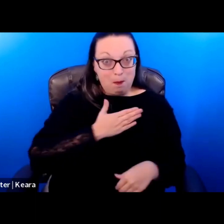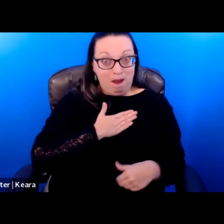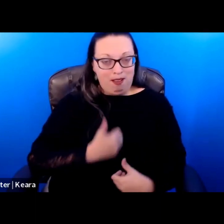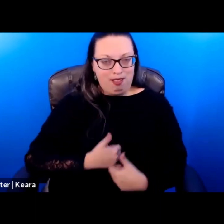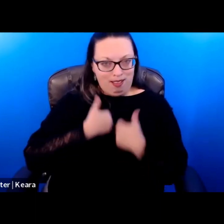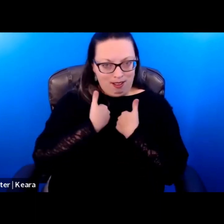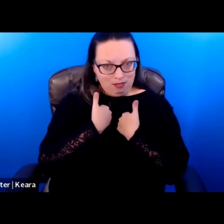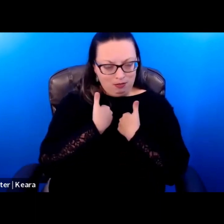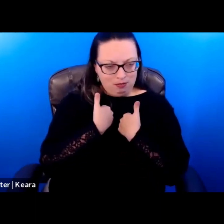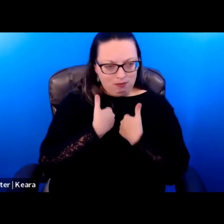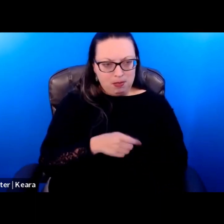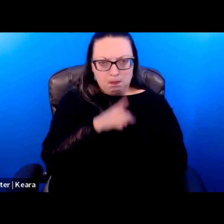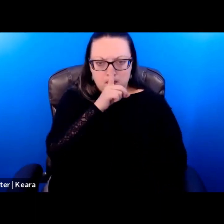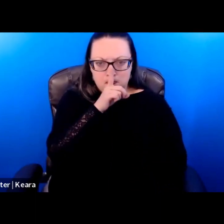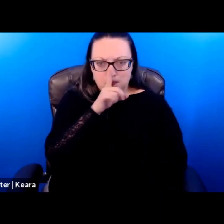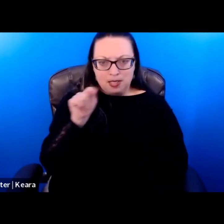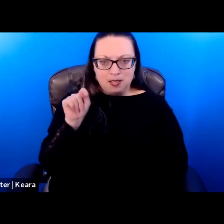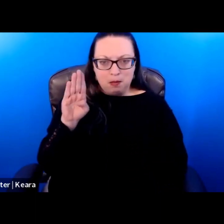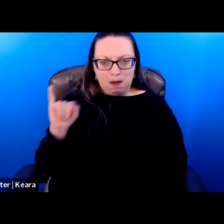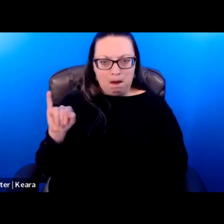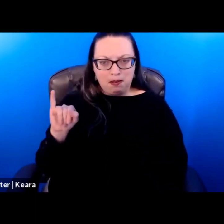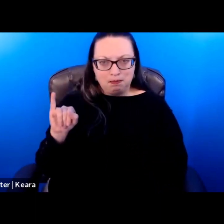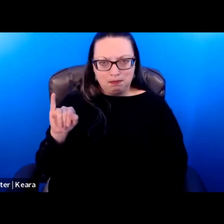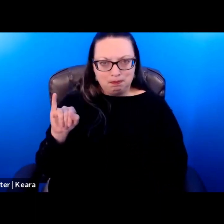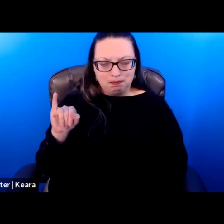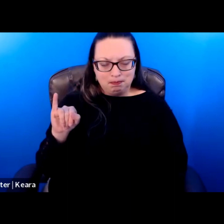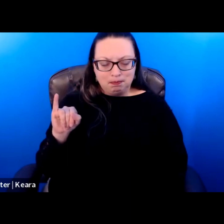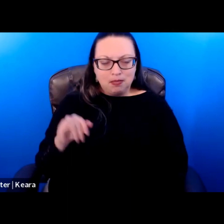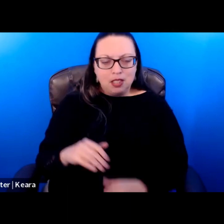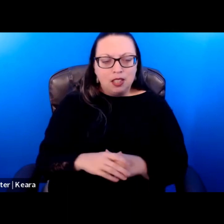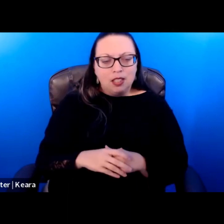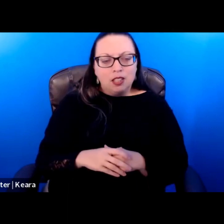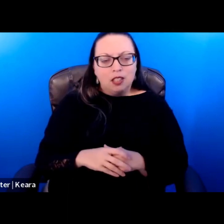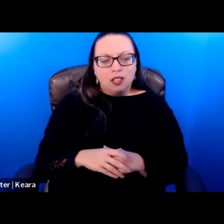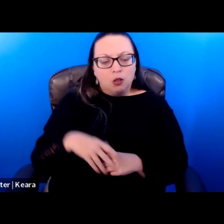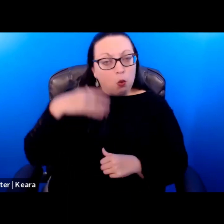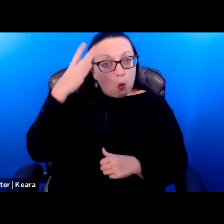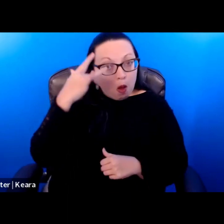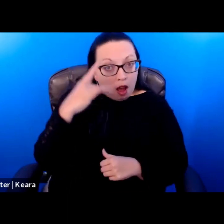in TBI was not mentioned one time. Well, the reason why it was never mentioned was because